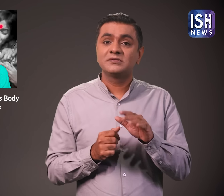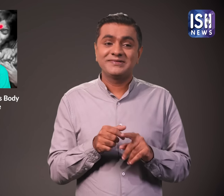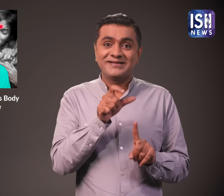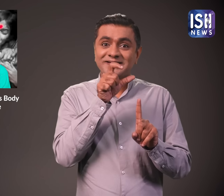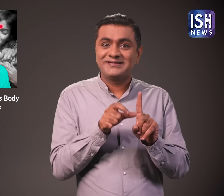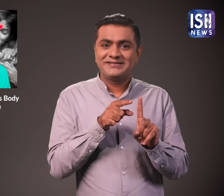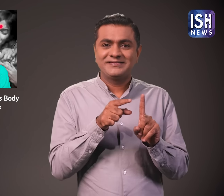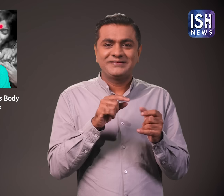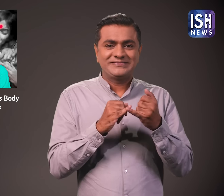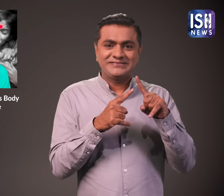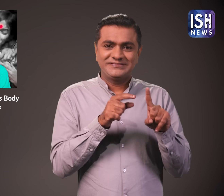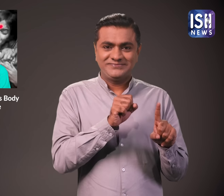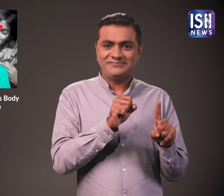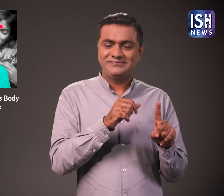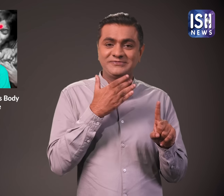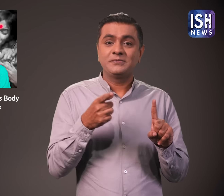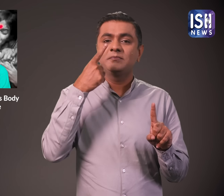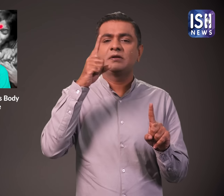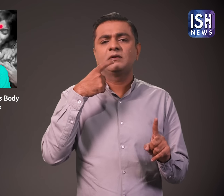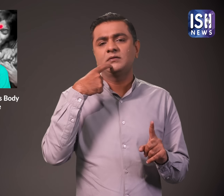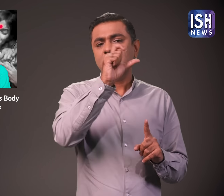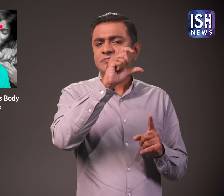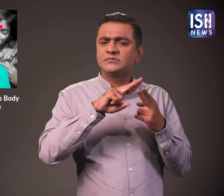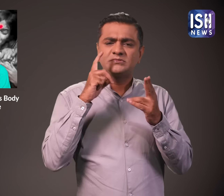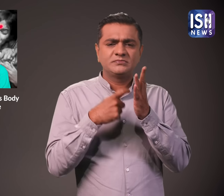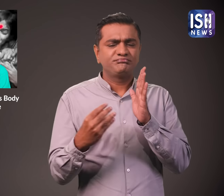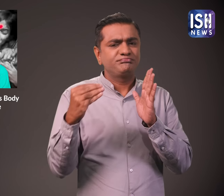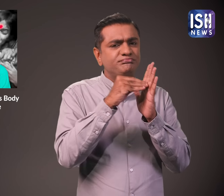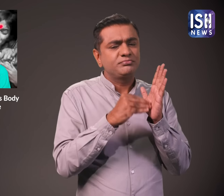The FIR was filed based on a complaint by Saksham’s mother.